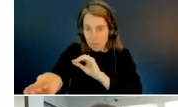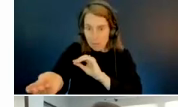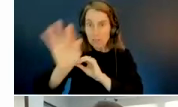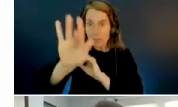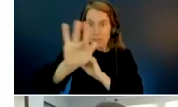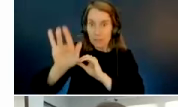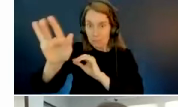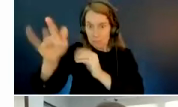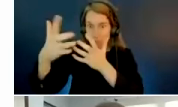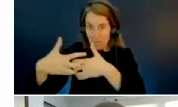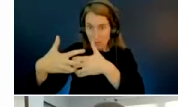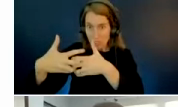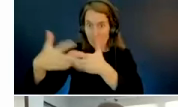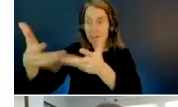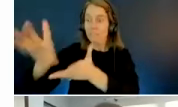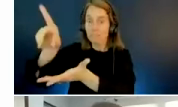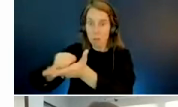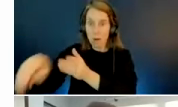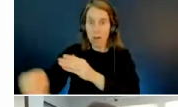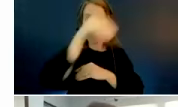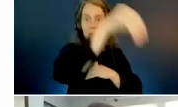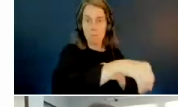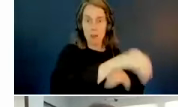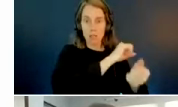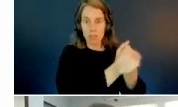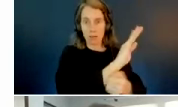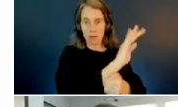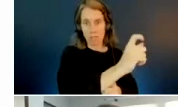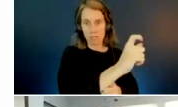it happens as it's supposed to every time i have no reason to think it doesn't but if that